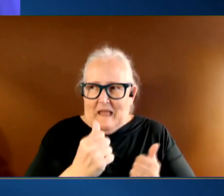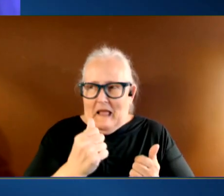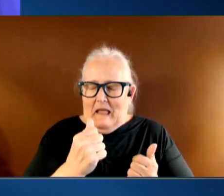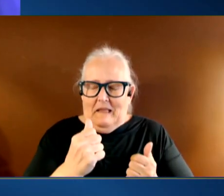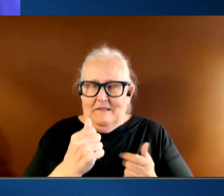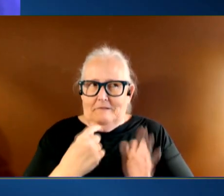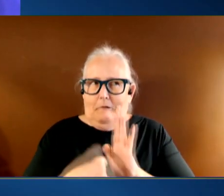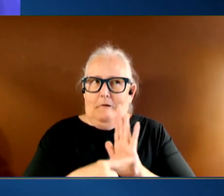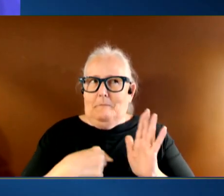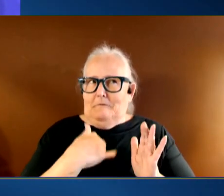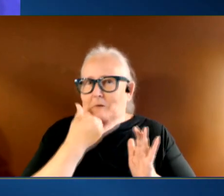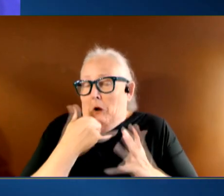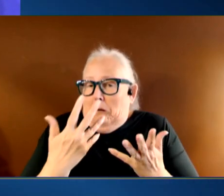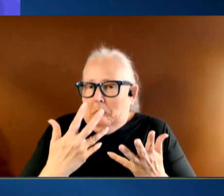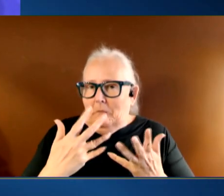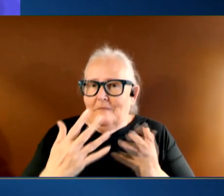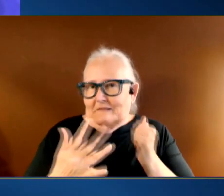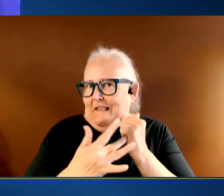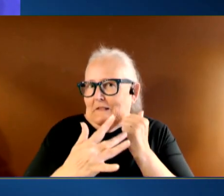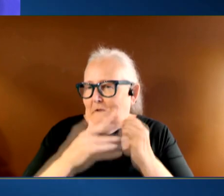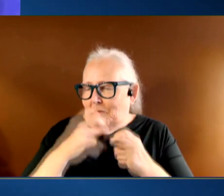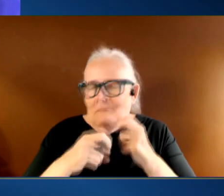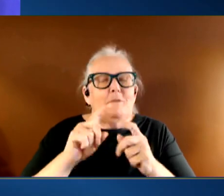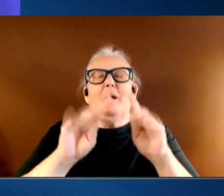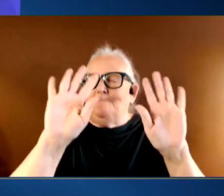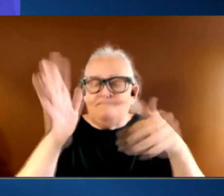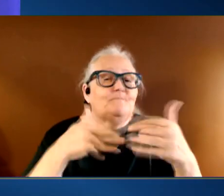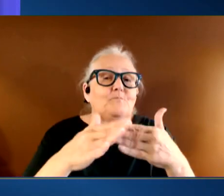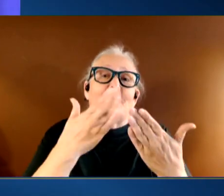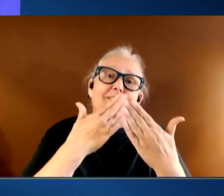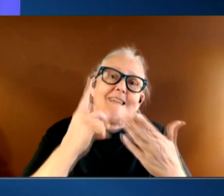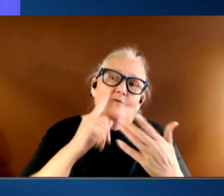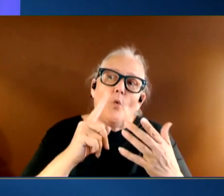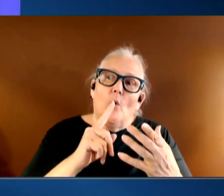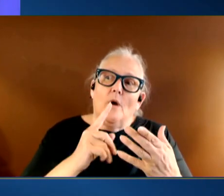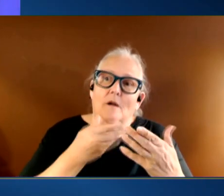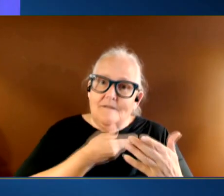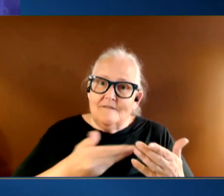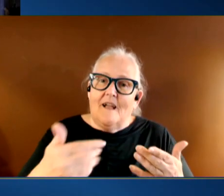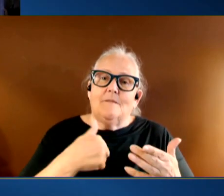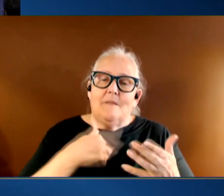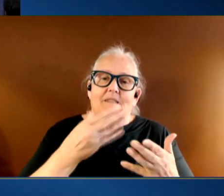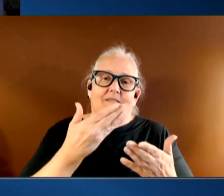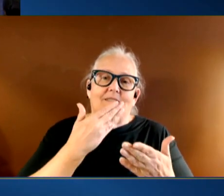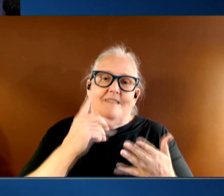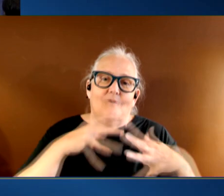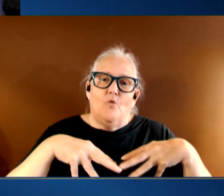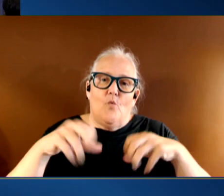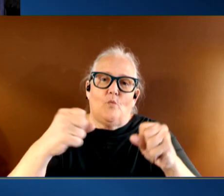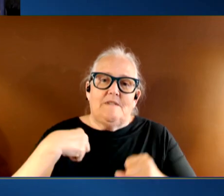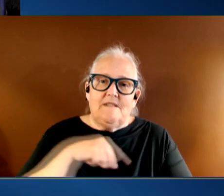so much. So, grateful to be here with you today, and thank you for having us.